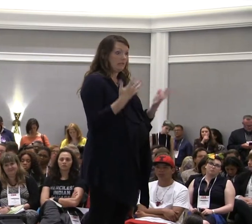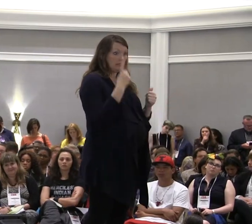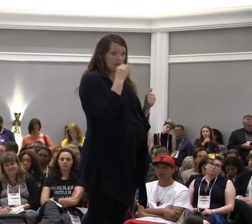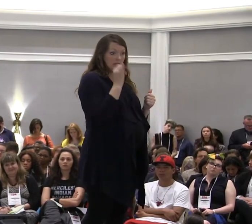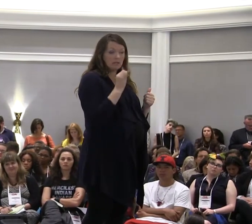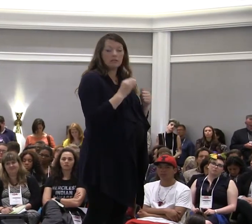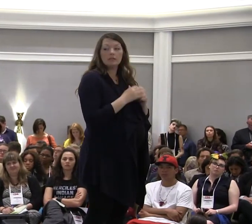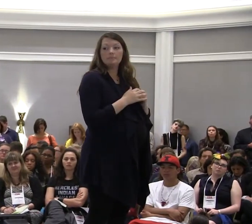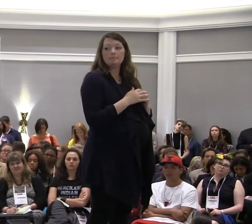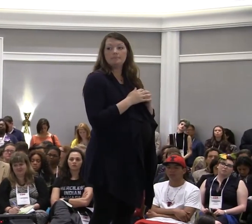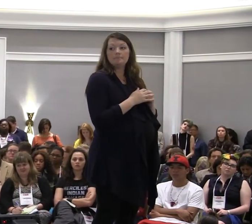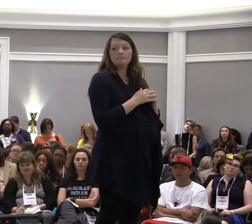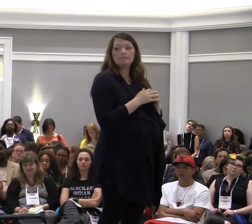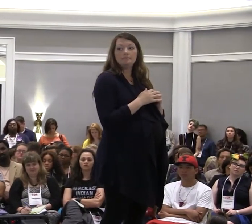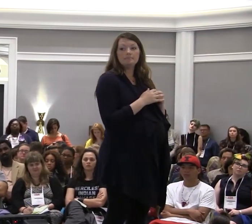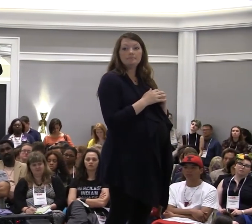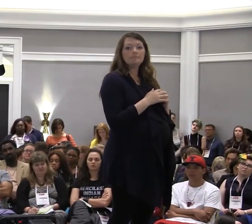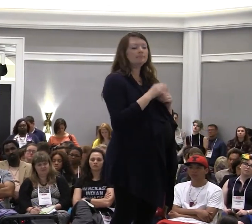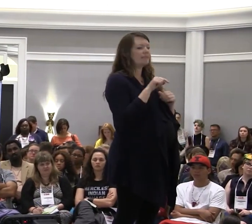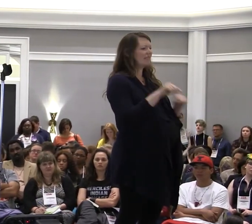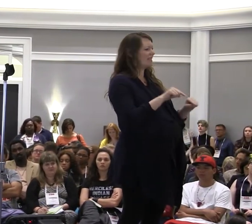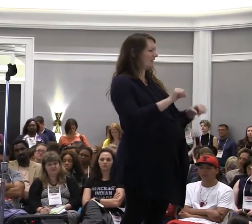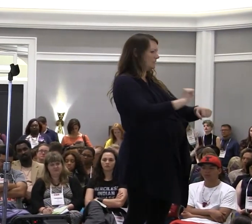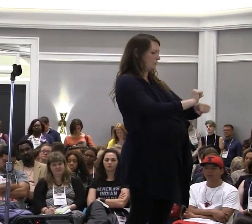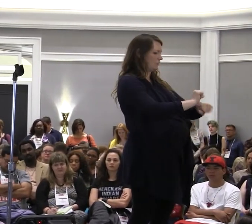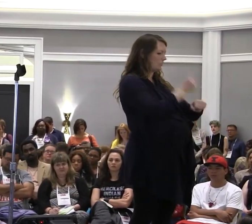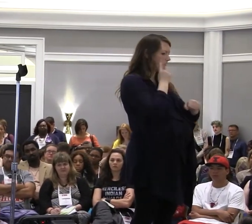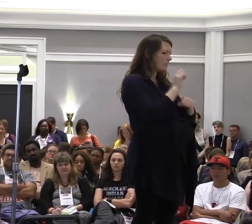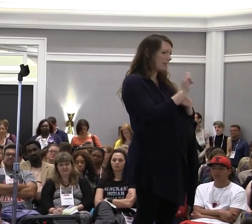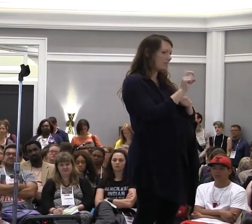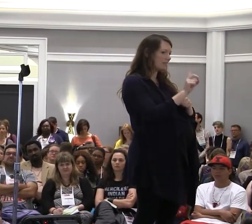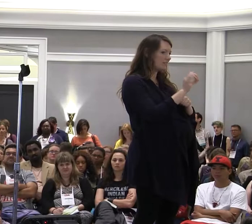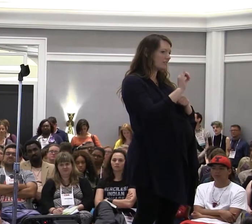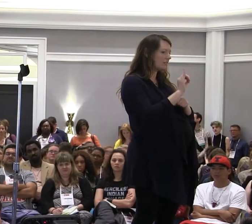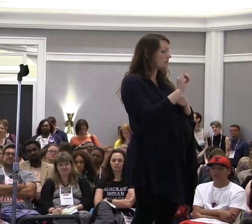as you get into this work of equity, diversity and inclusion, language is so critical.